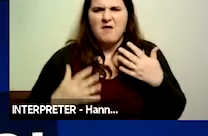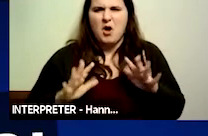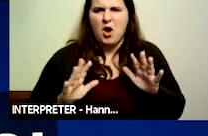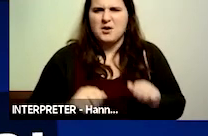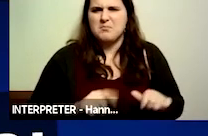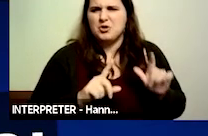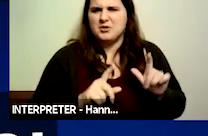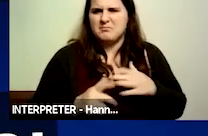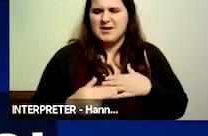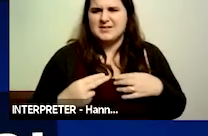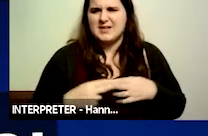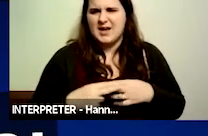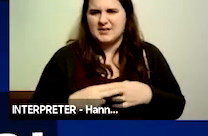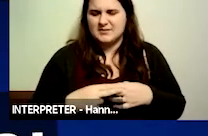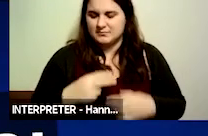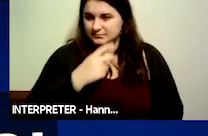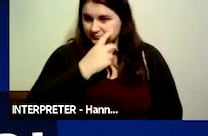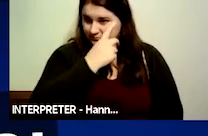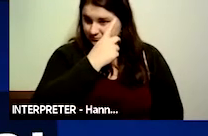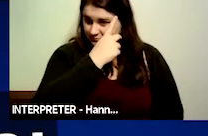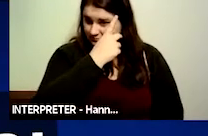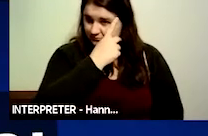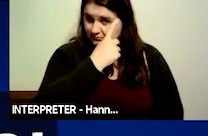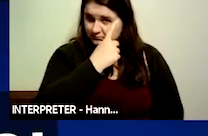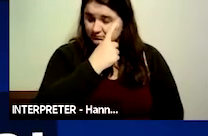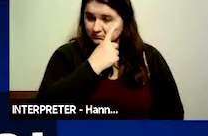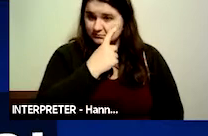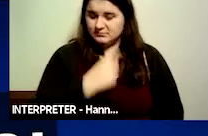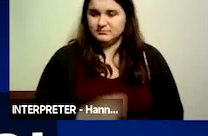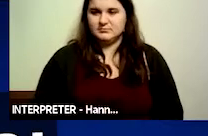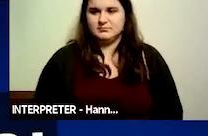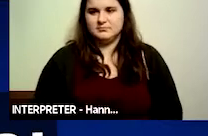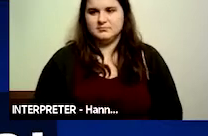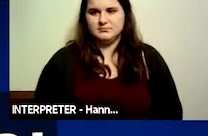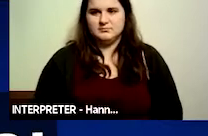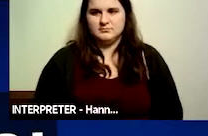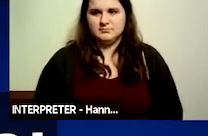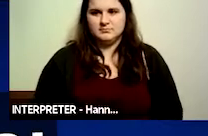Ben Woelk: And I hope I have the requisite number of certificate certification acronyms after my